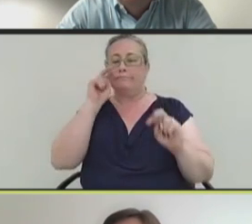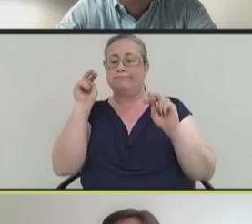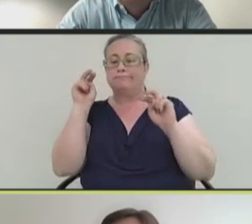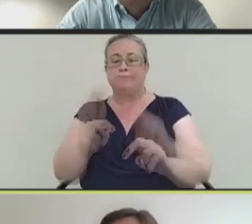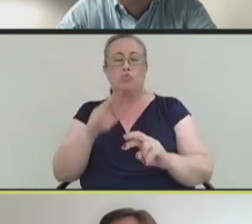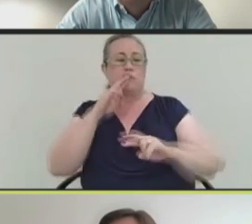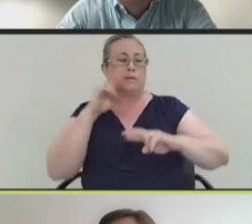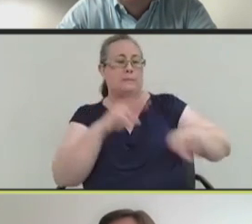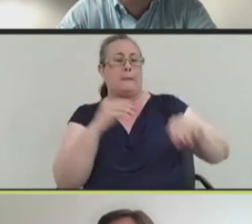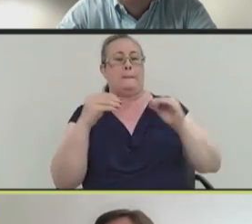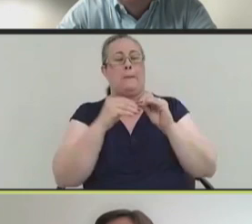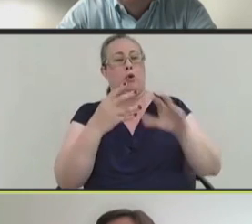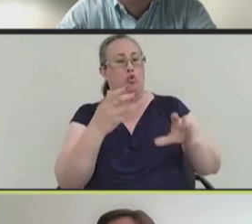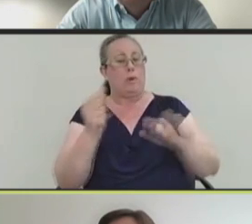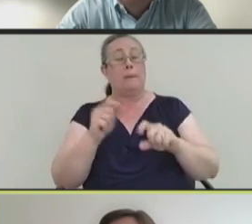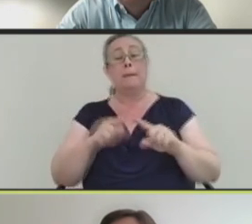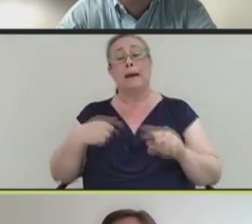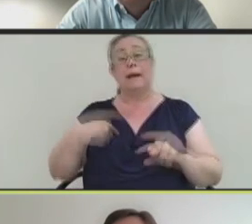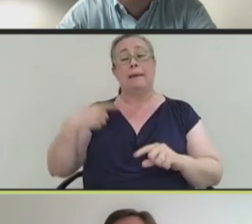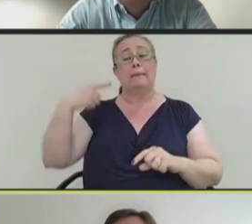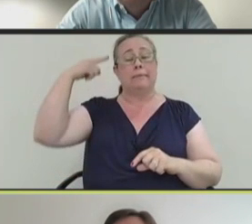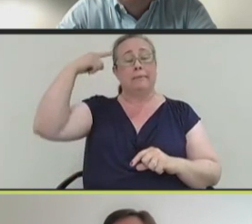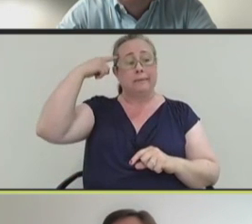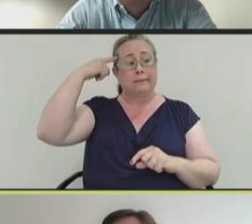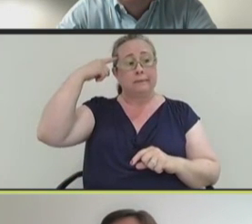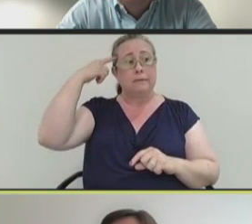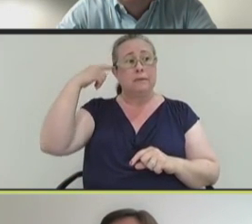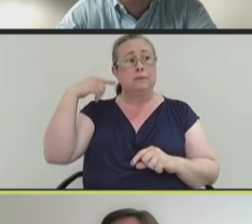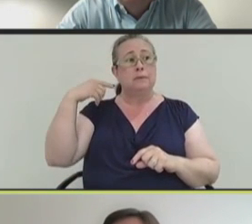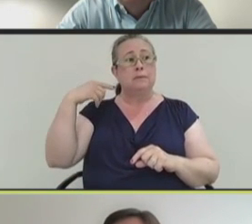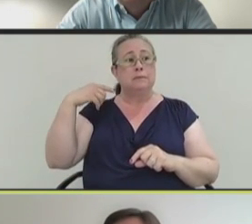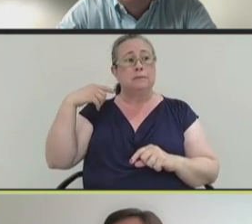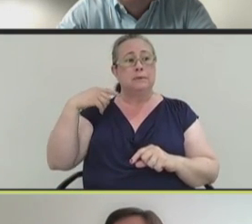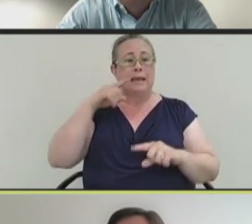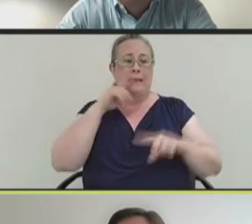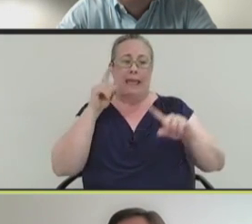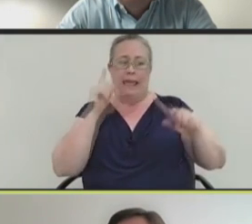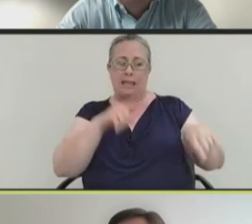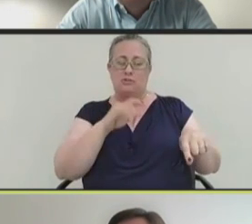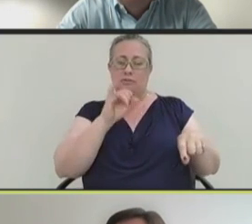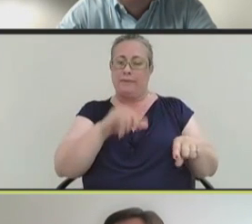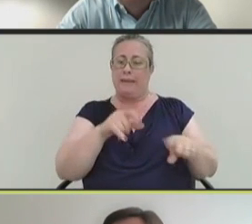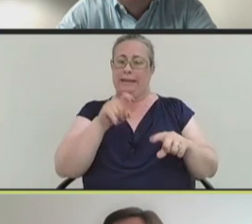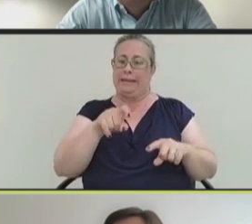quicker. But I think it's probably an answer that needs to come from government, from the